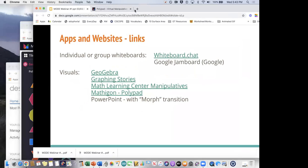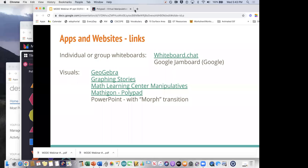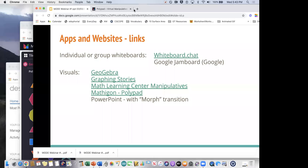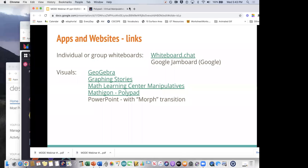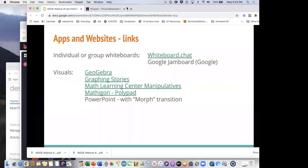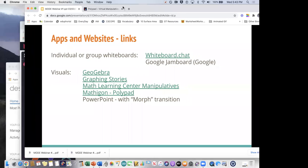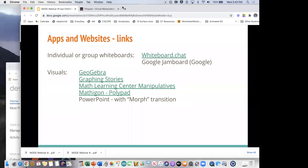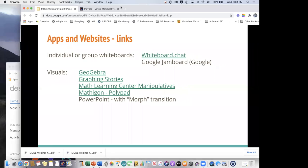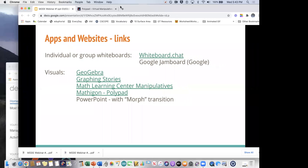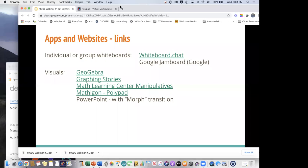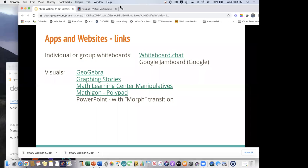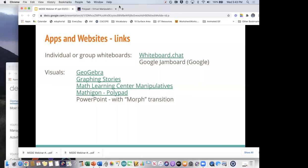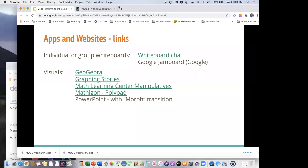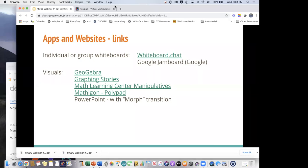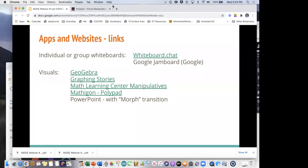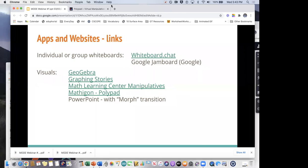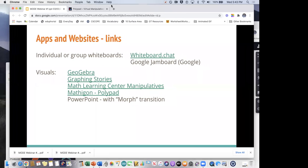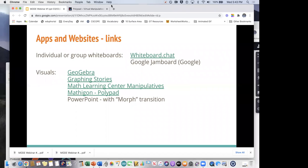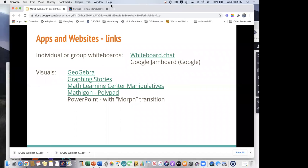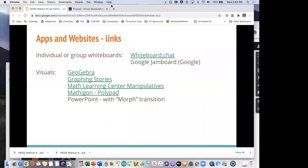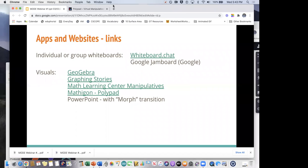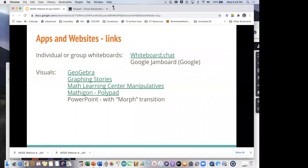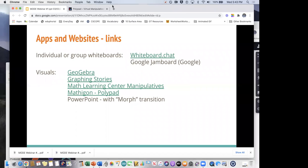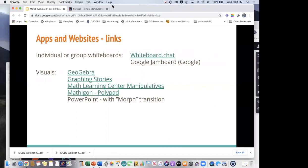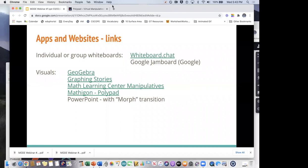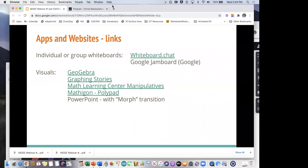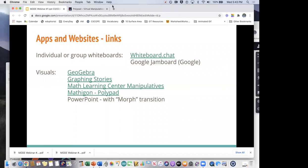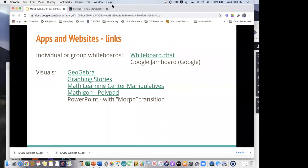students when you're talking about that and keeping with their reading level we have to